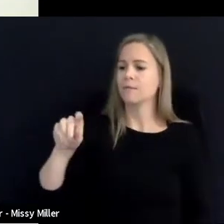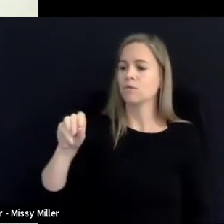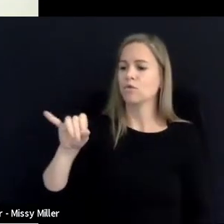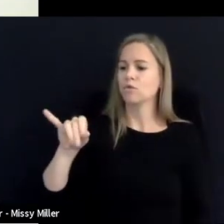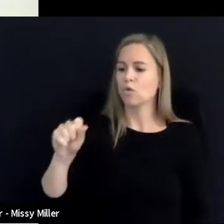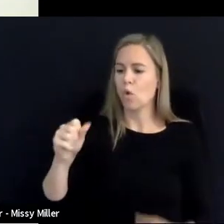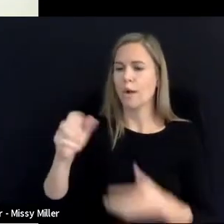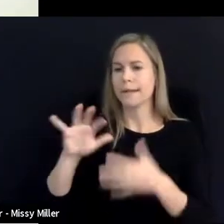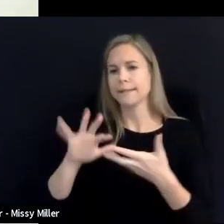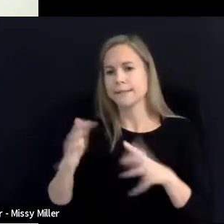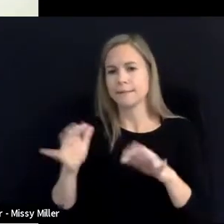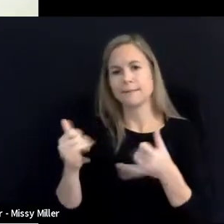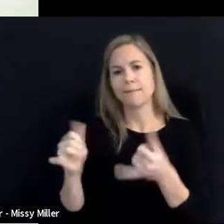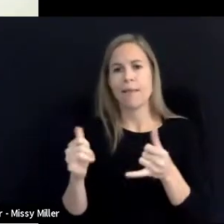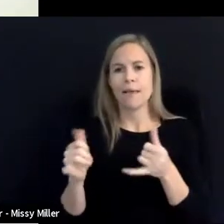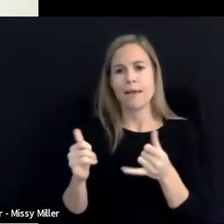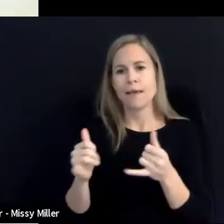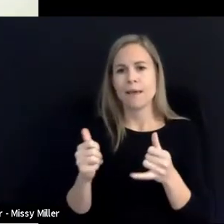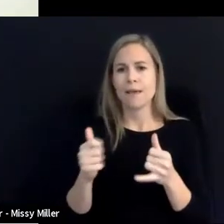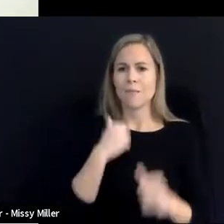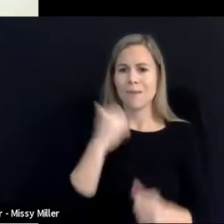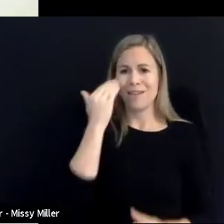but you know that sometimes things suddenly happen.